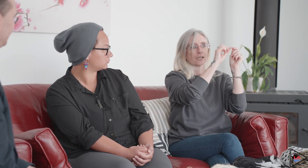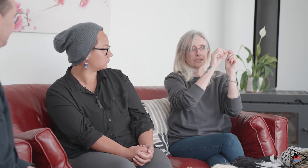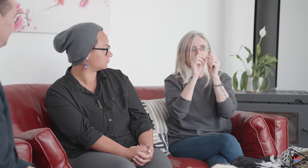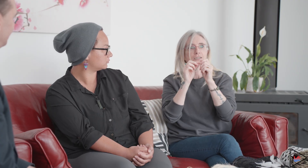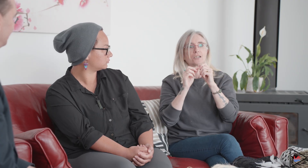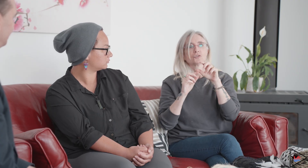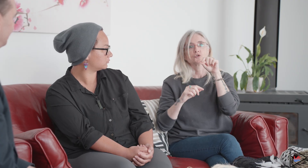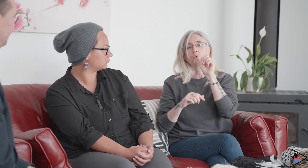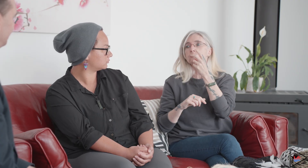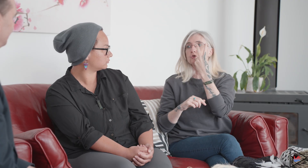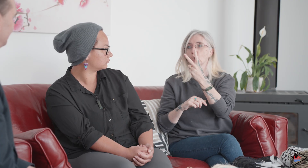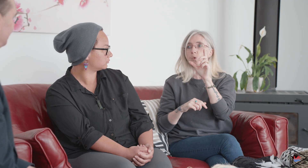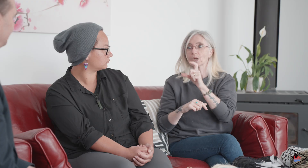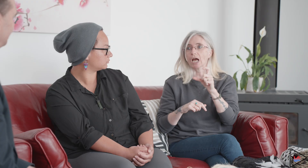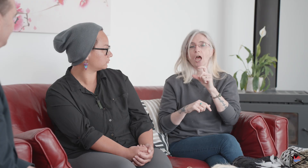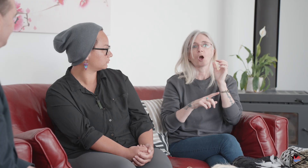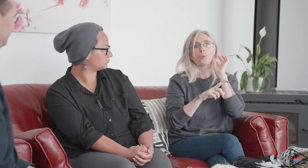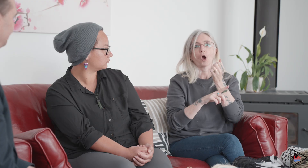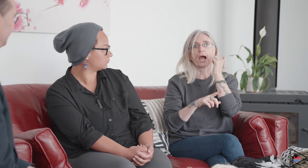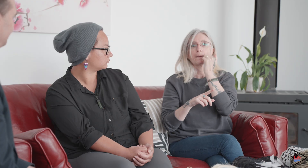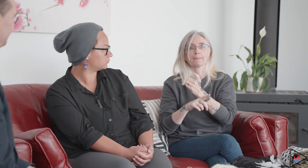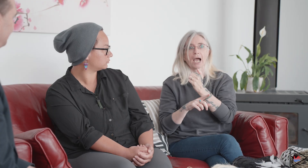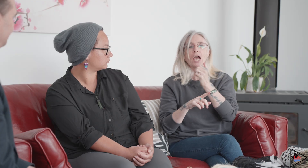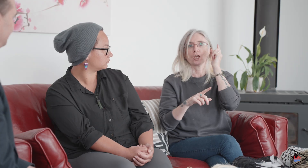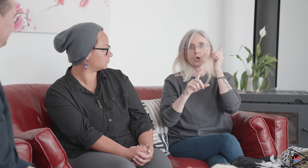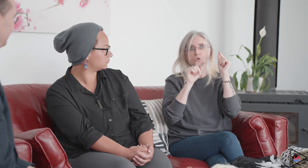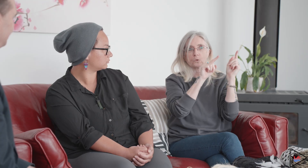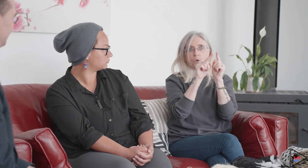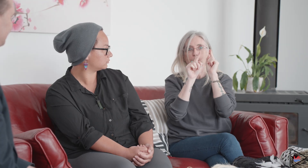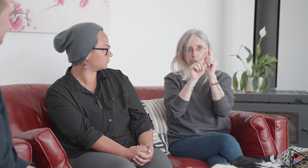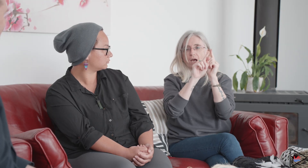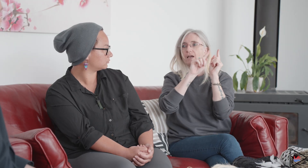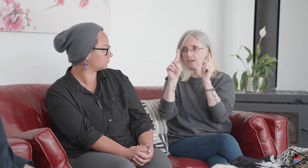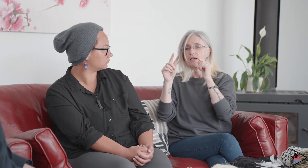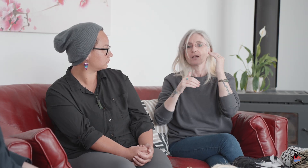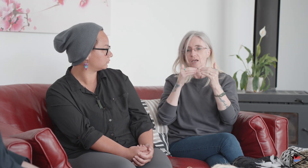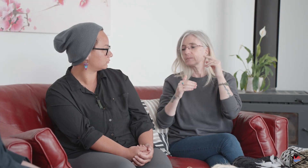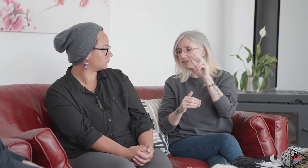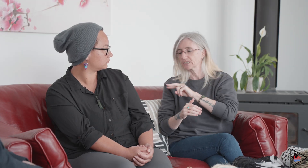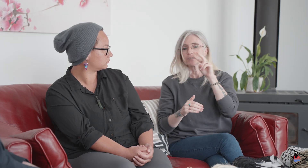here. Then you can really process it before you make the real thing. You know, how many colours